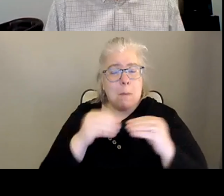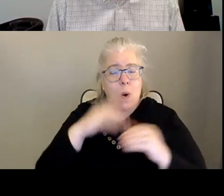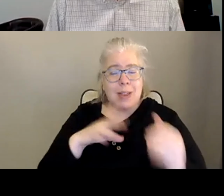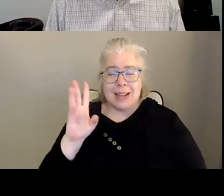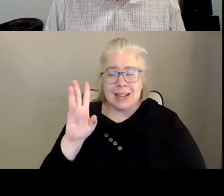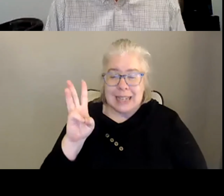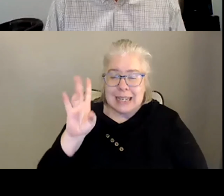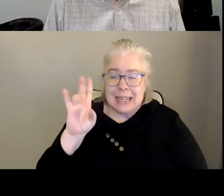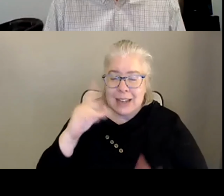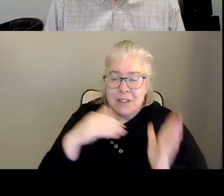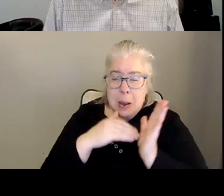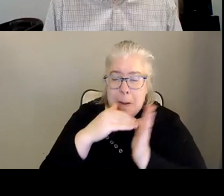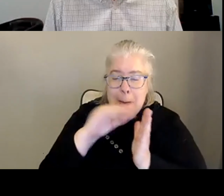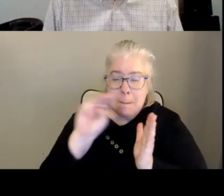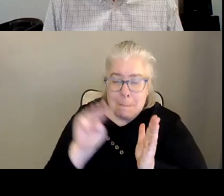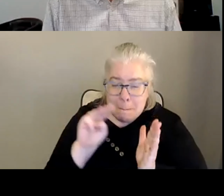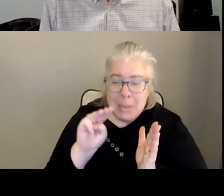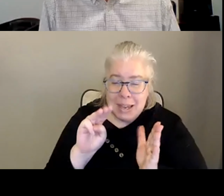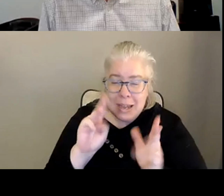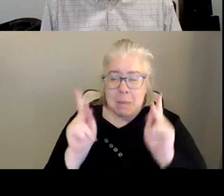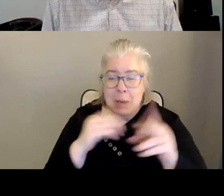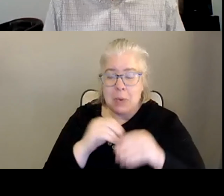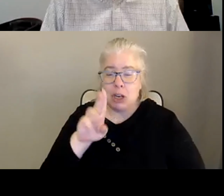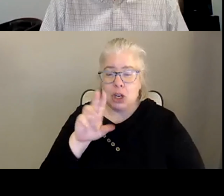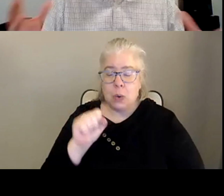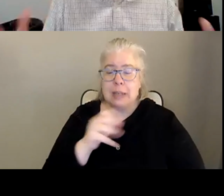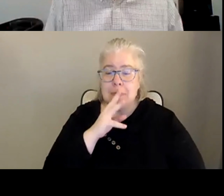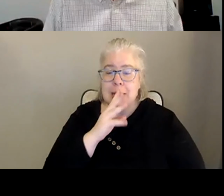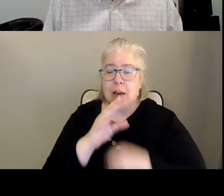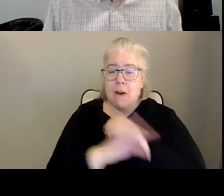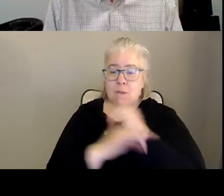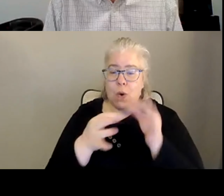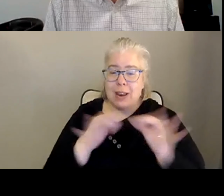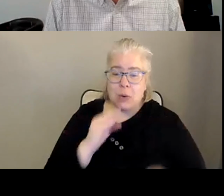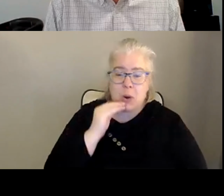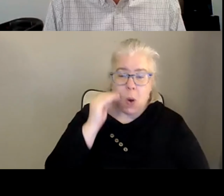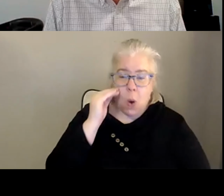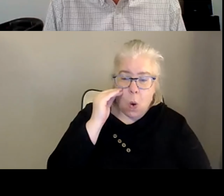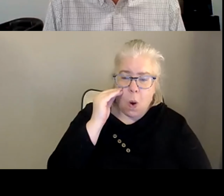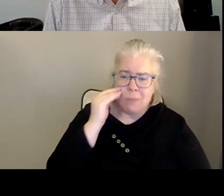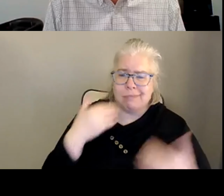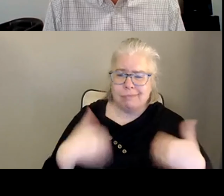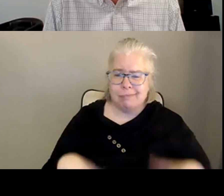in the United States speak a foreign language at home. That's a much bigger number than I would have estimated.